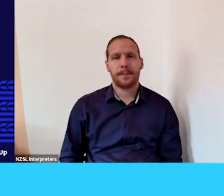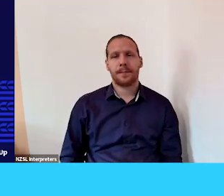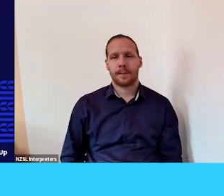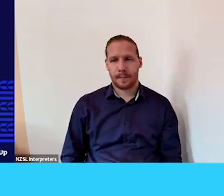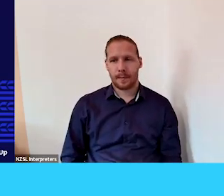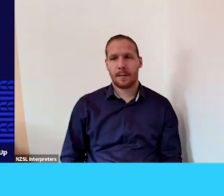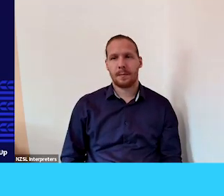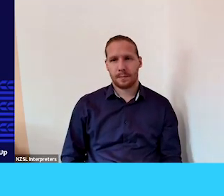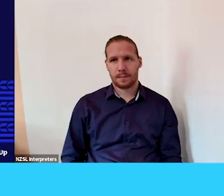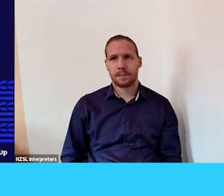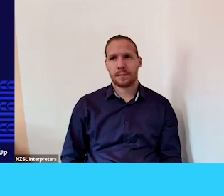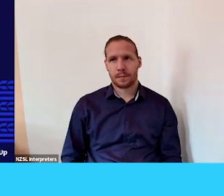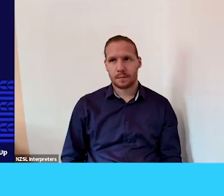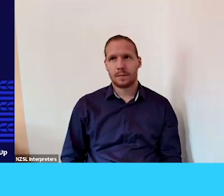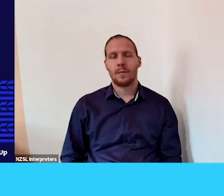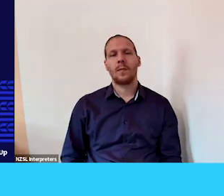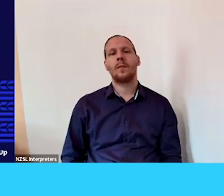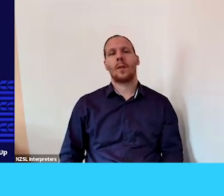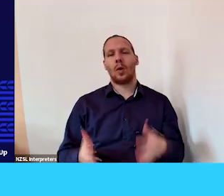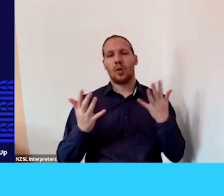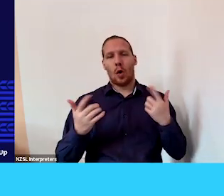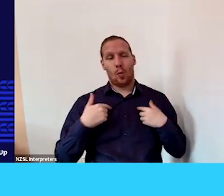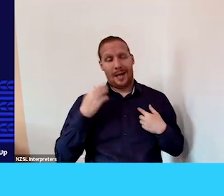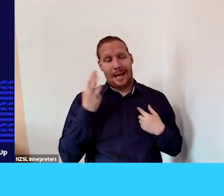we gather information directly from the young people themselves,